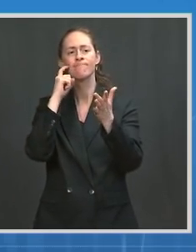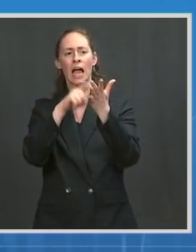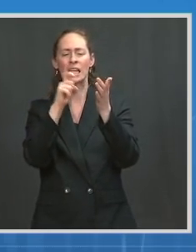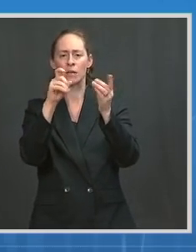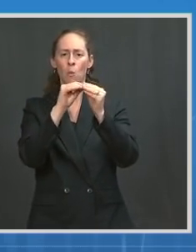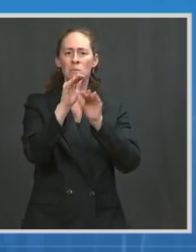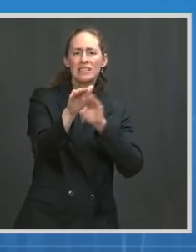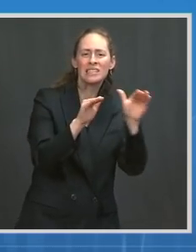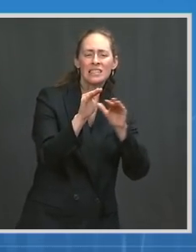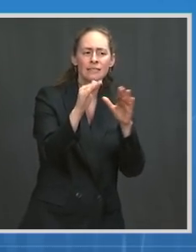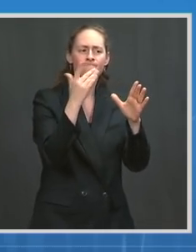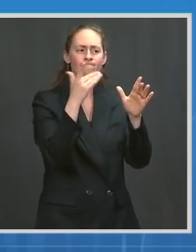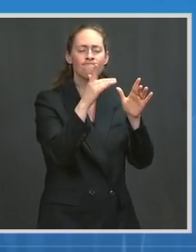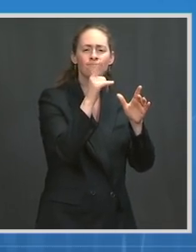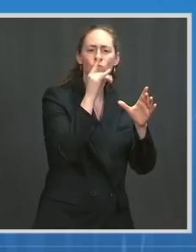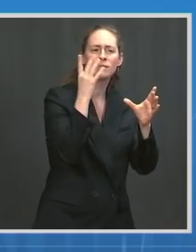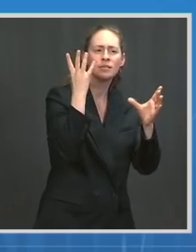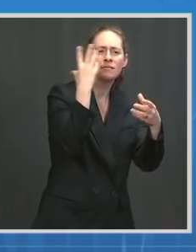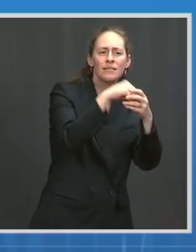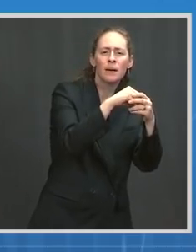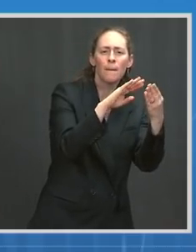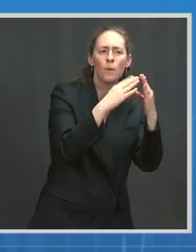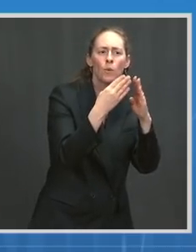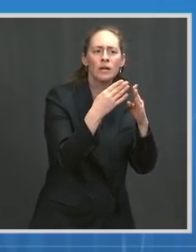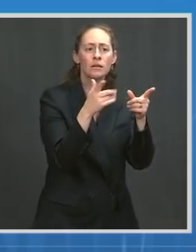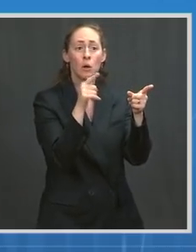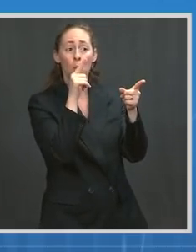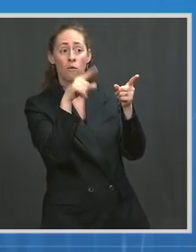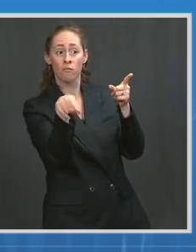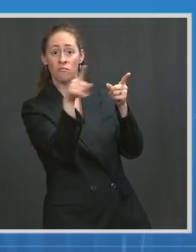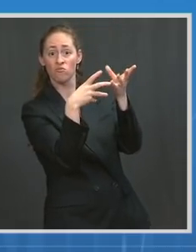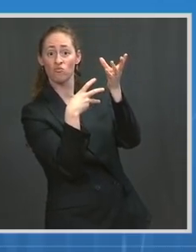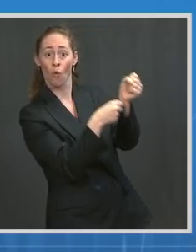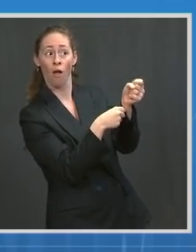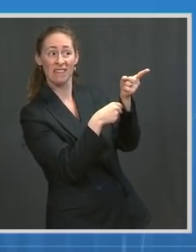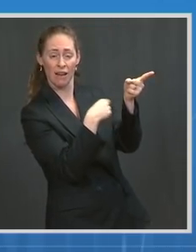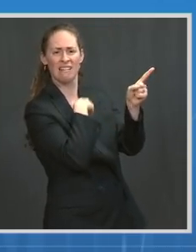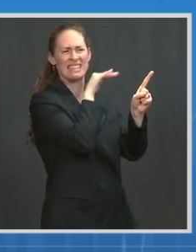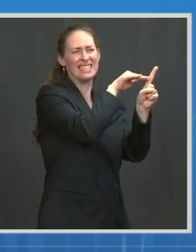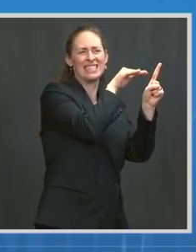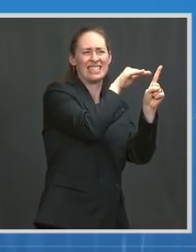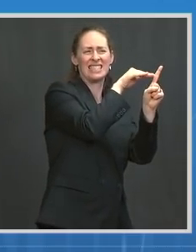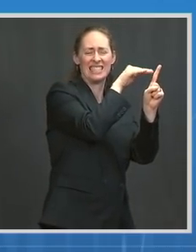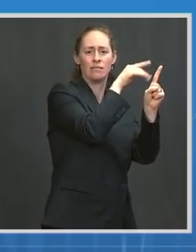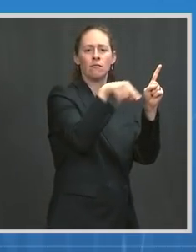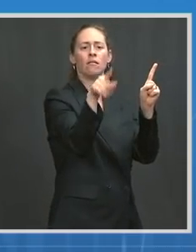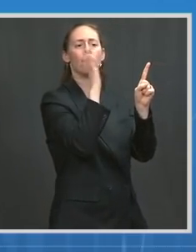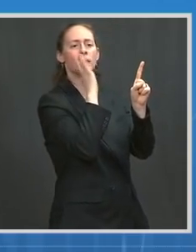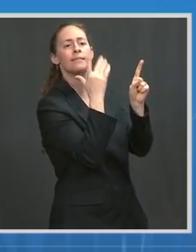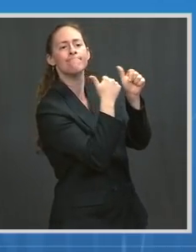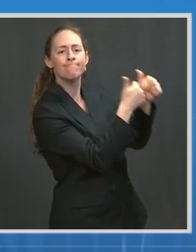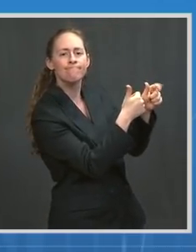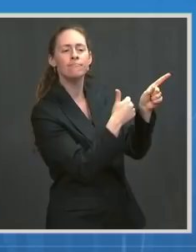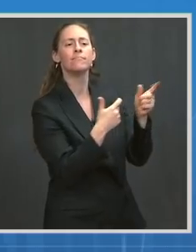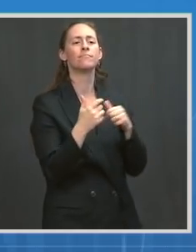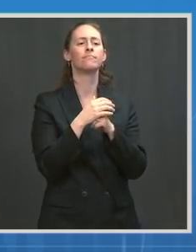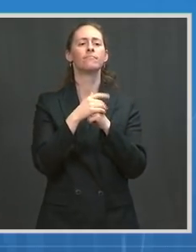the trusted messenger campaigns that we are doing, having vaccine available in local pharmacies, having vaccine available in local pediatricians.